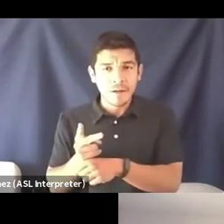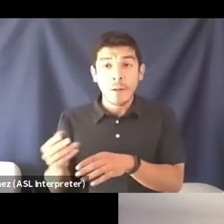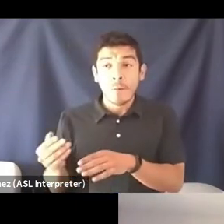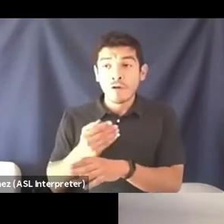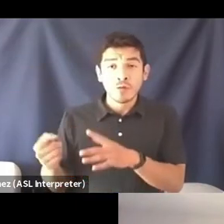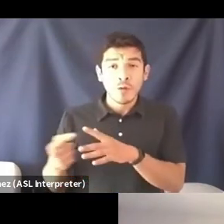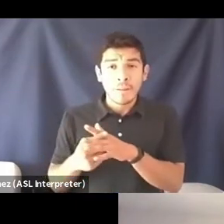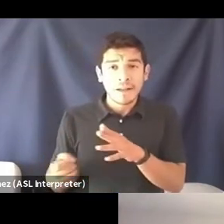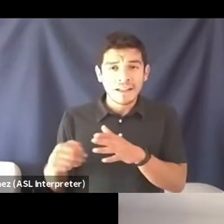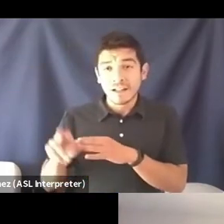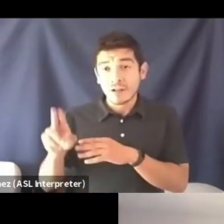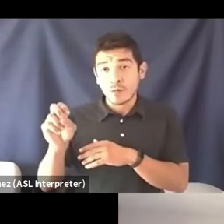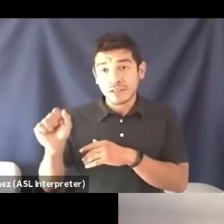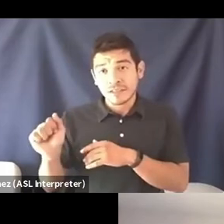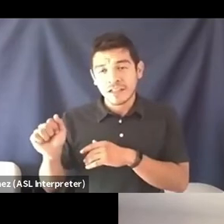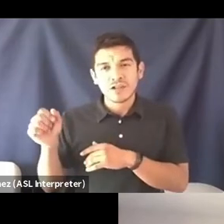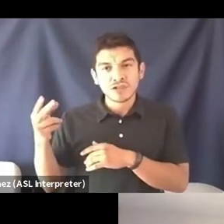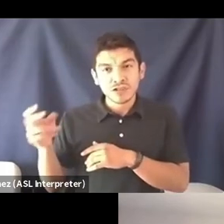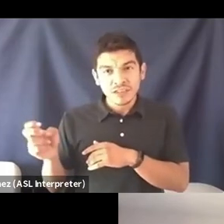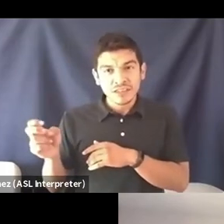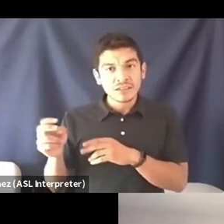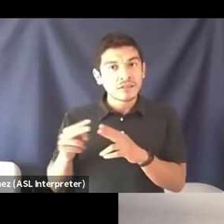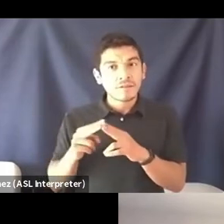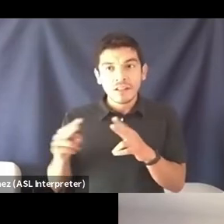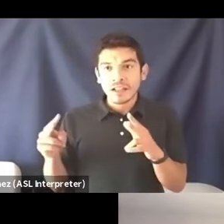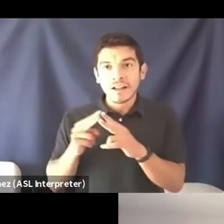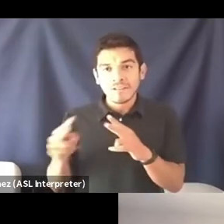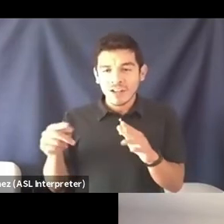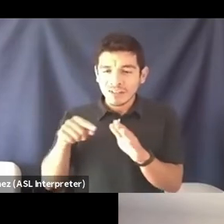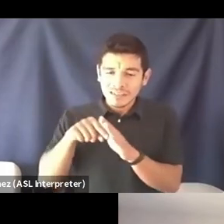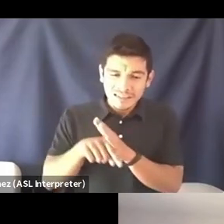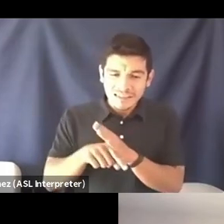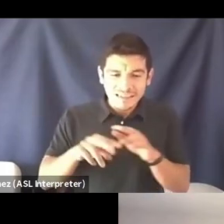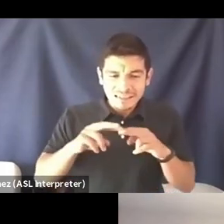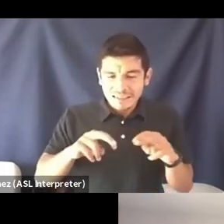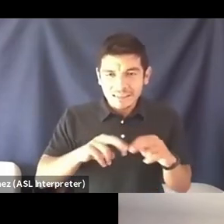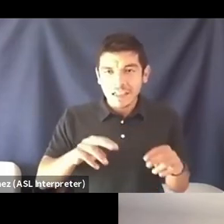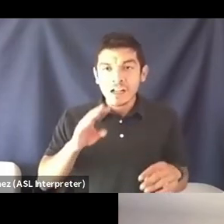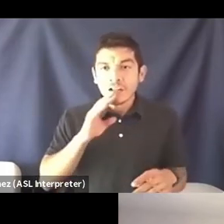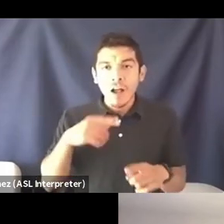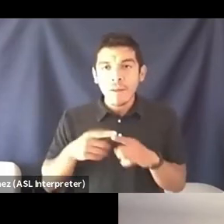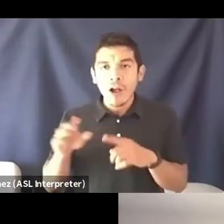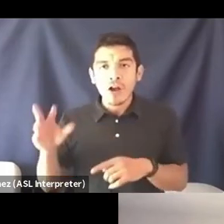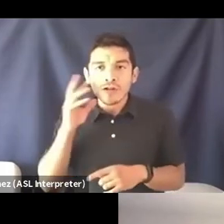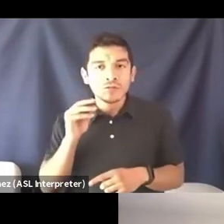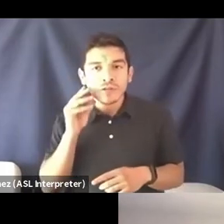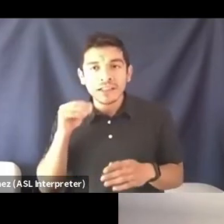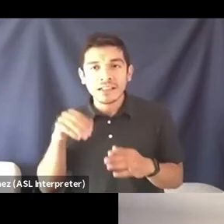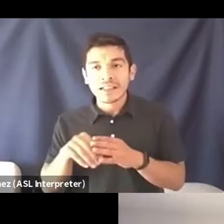in the US. She very detailly, I mean she talked about her experience being an international student.